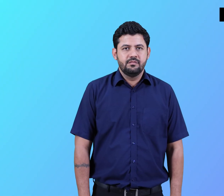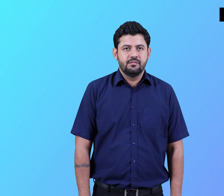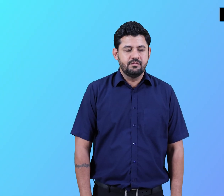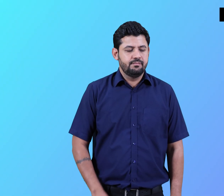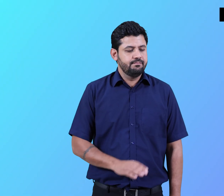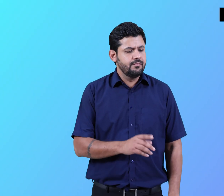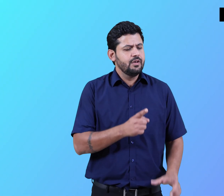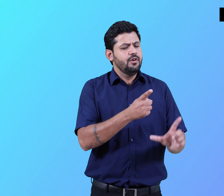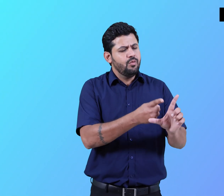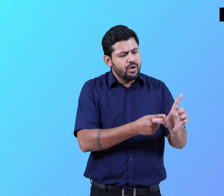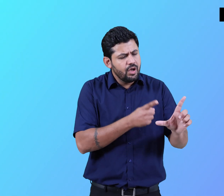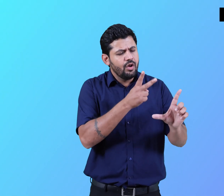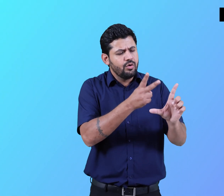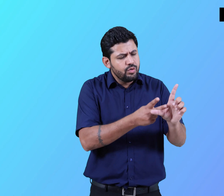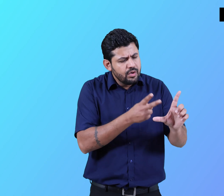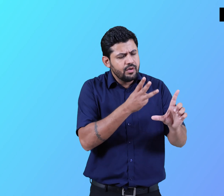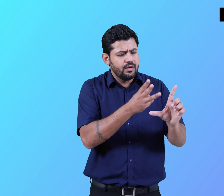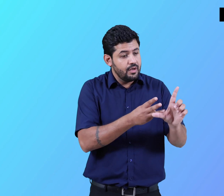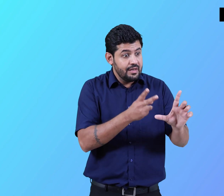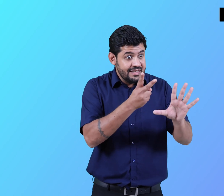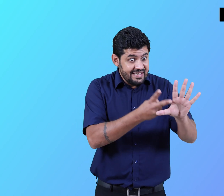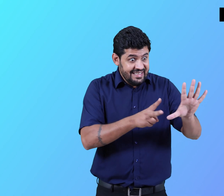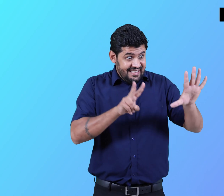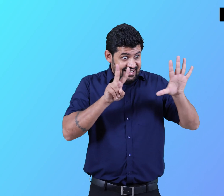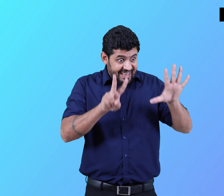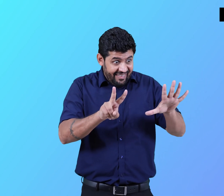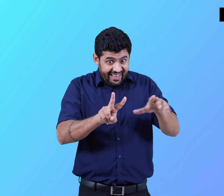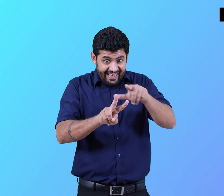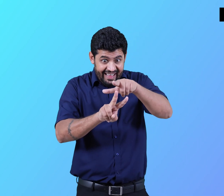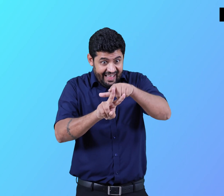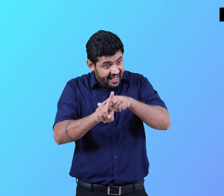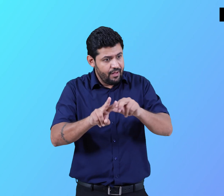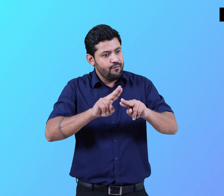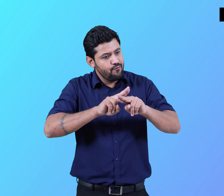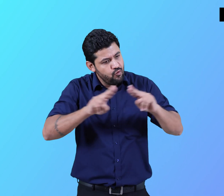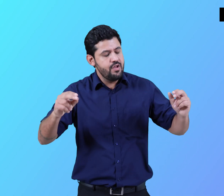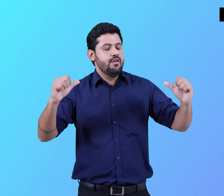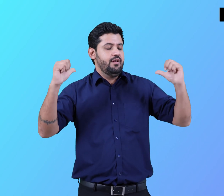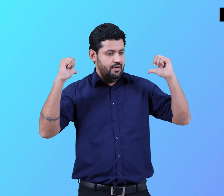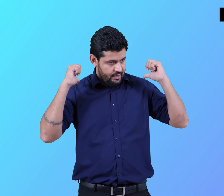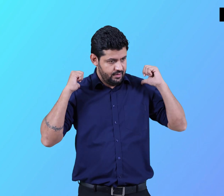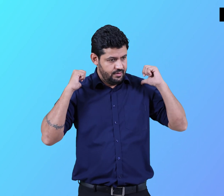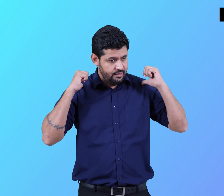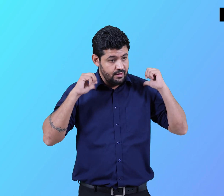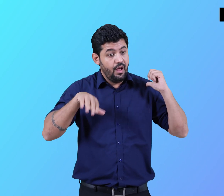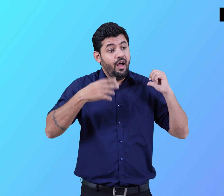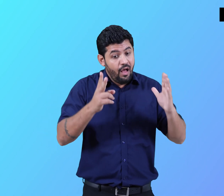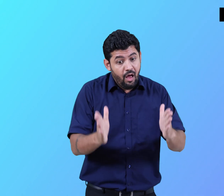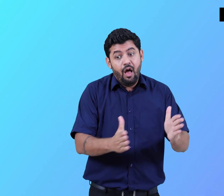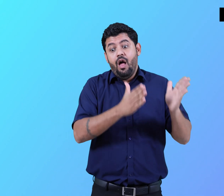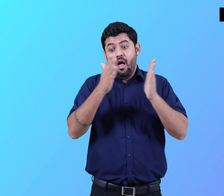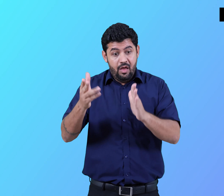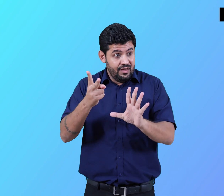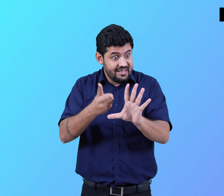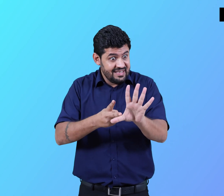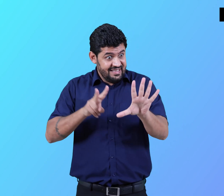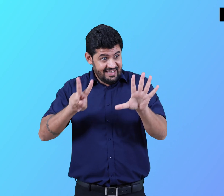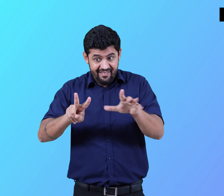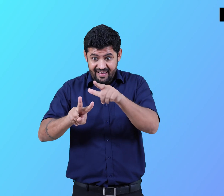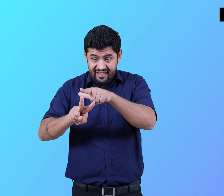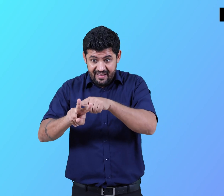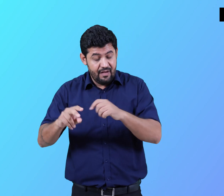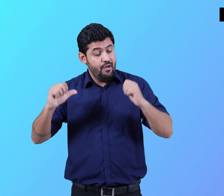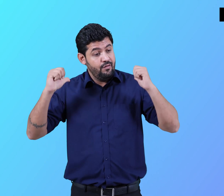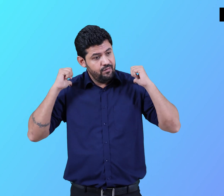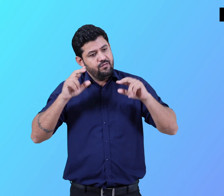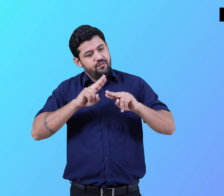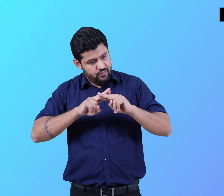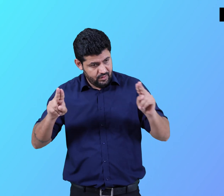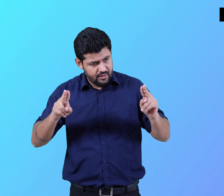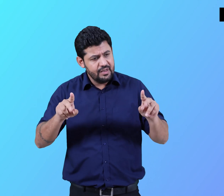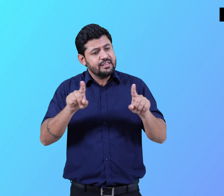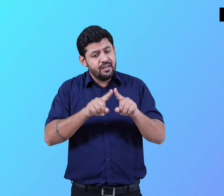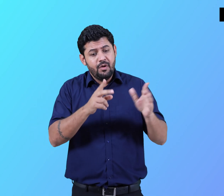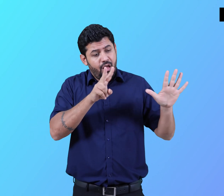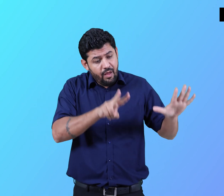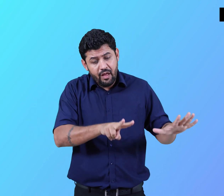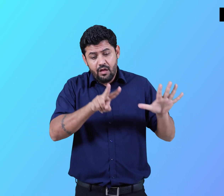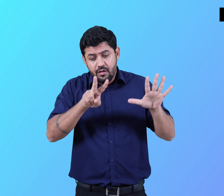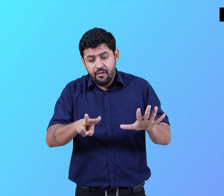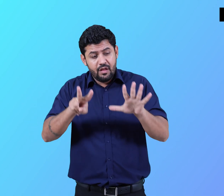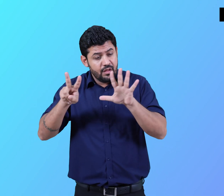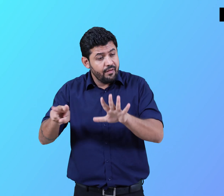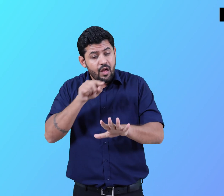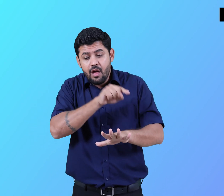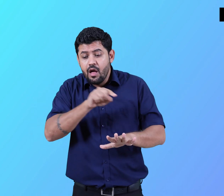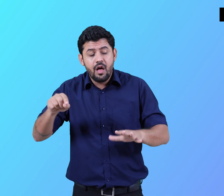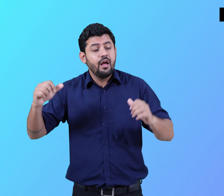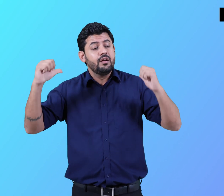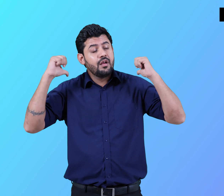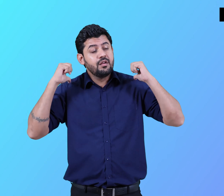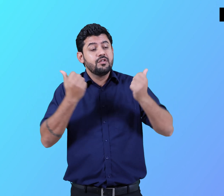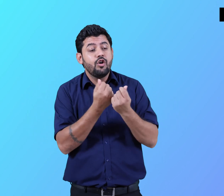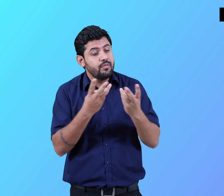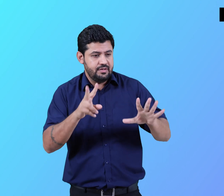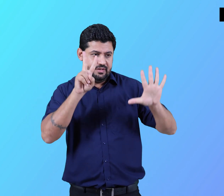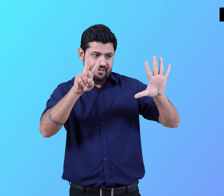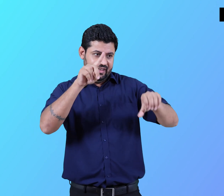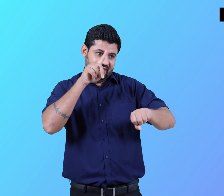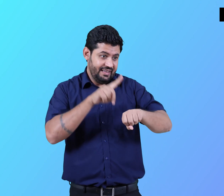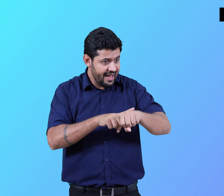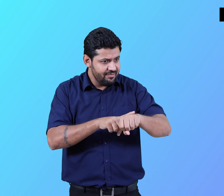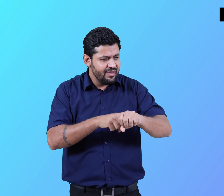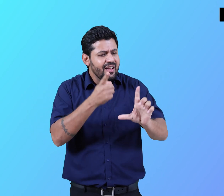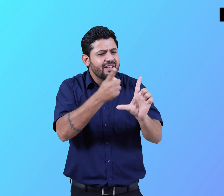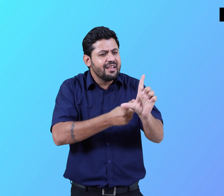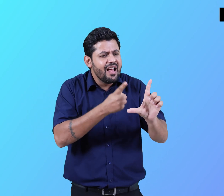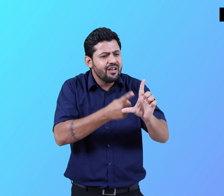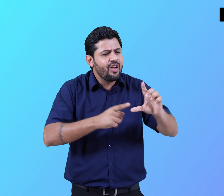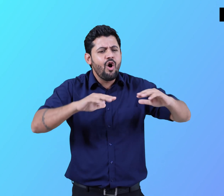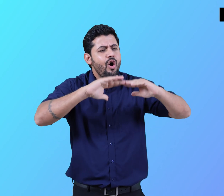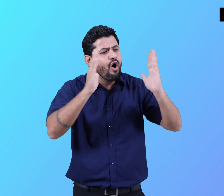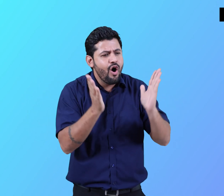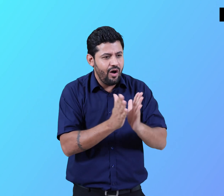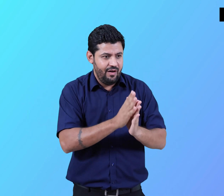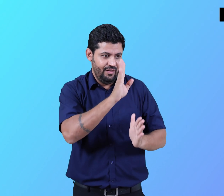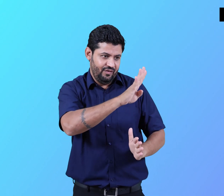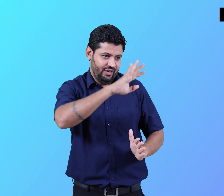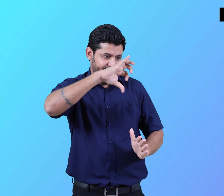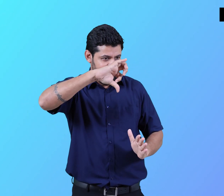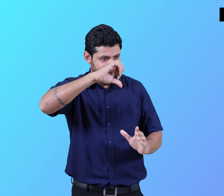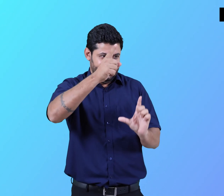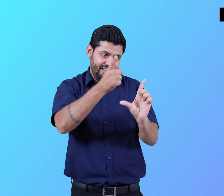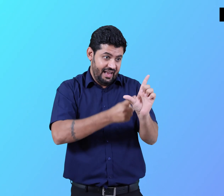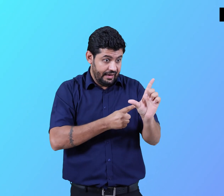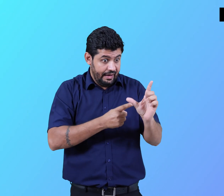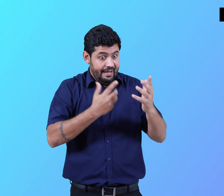“You will also count seven groups of seven years. This will be 49 years.